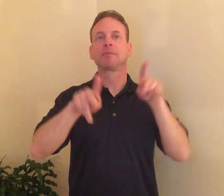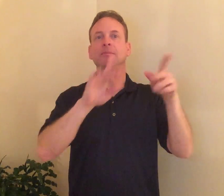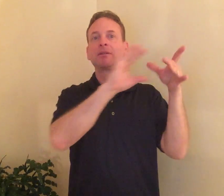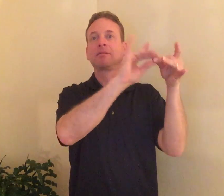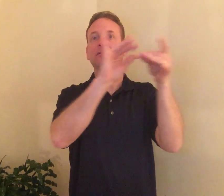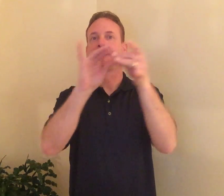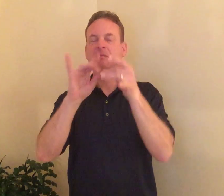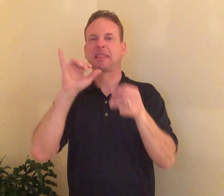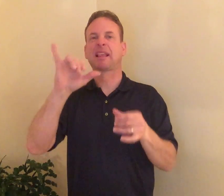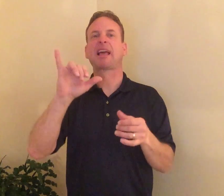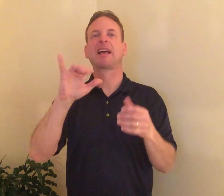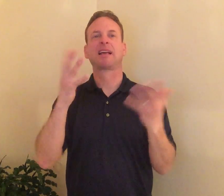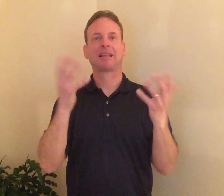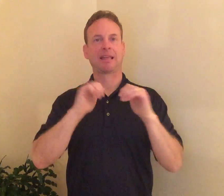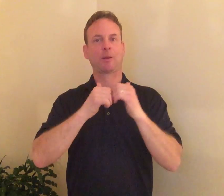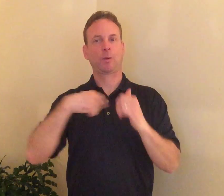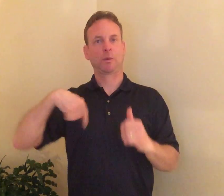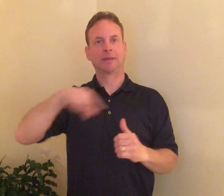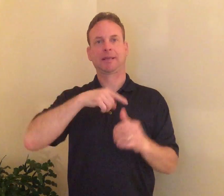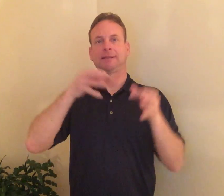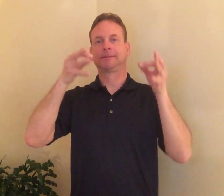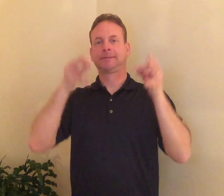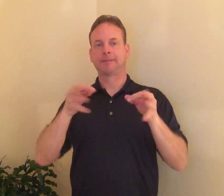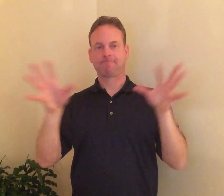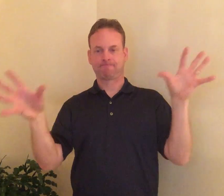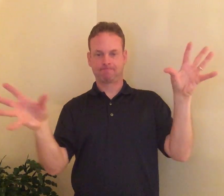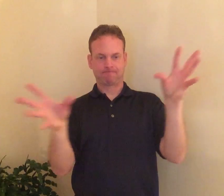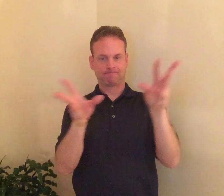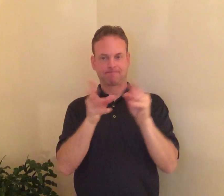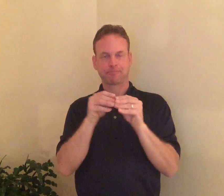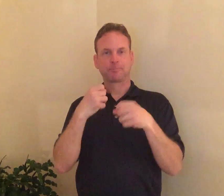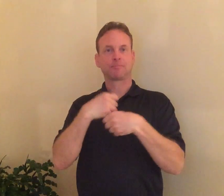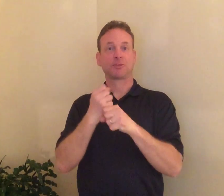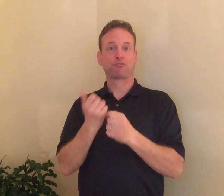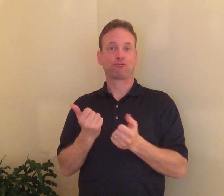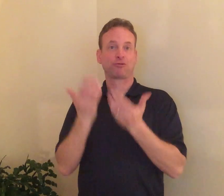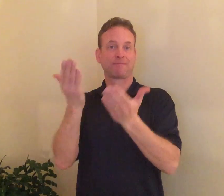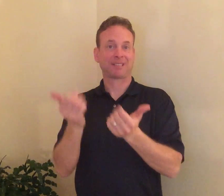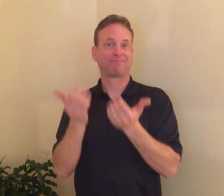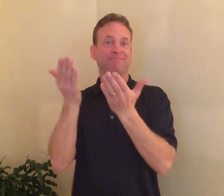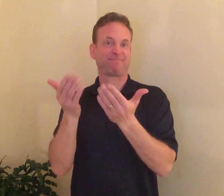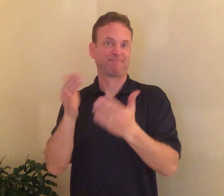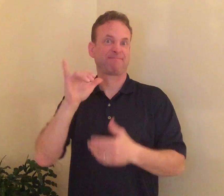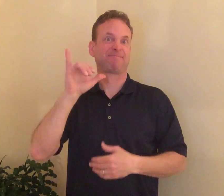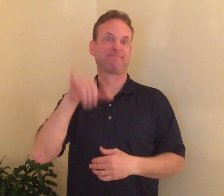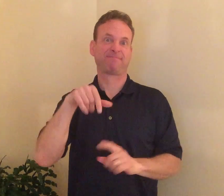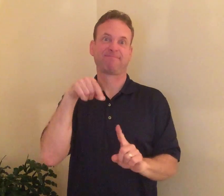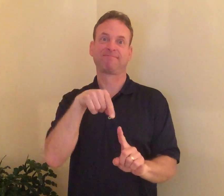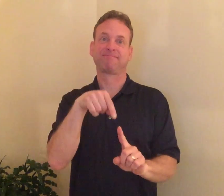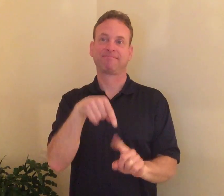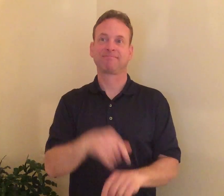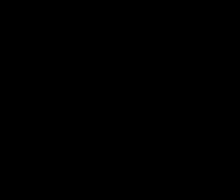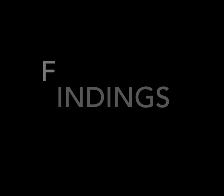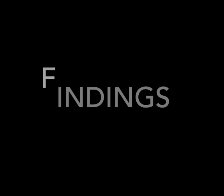guided us towards the recommendations that we are making.